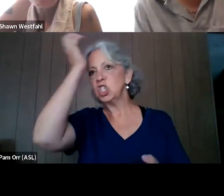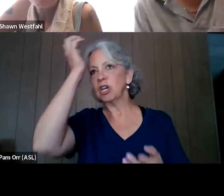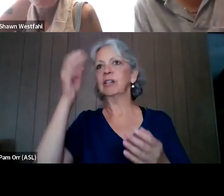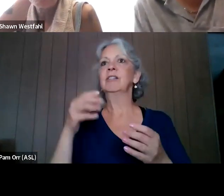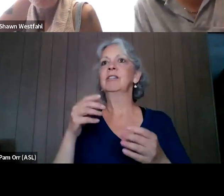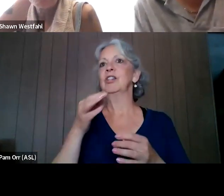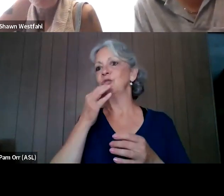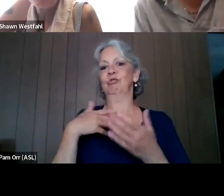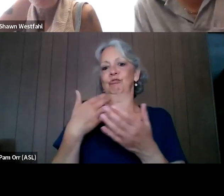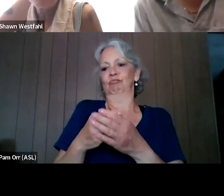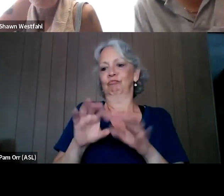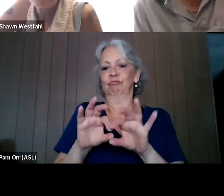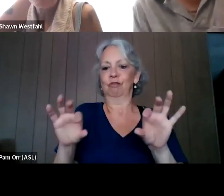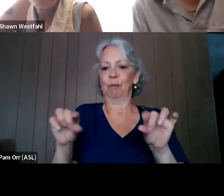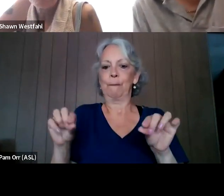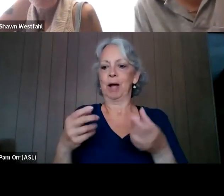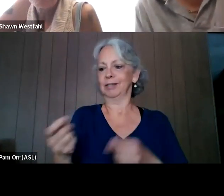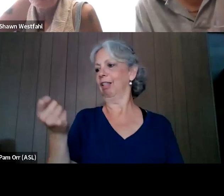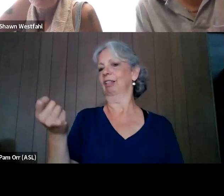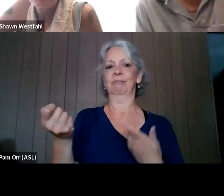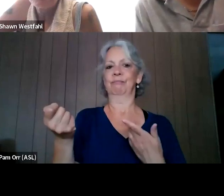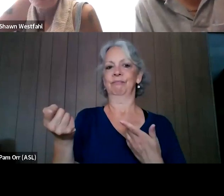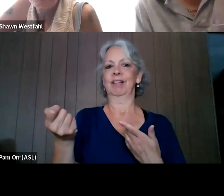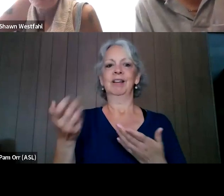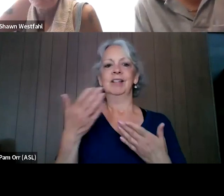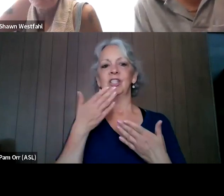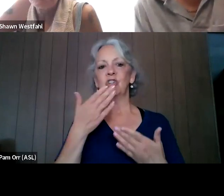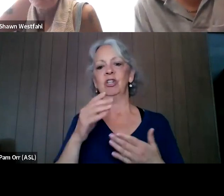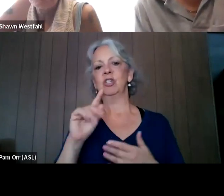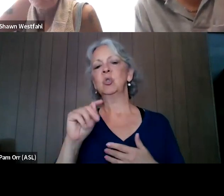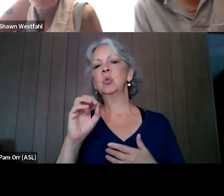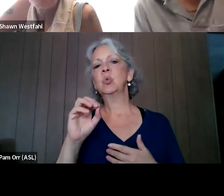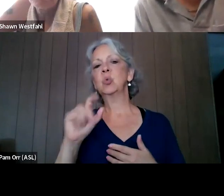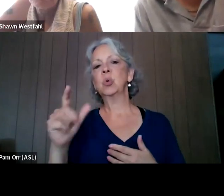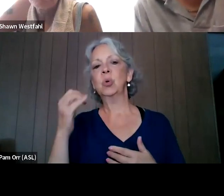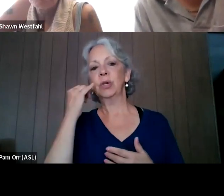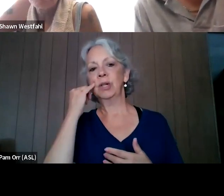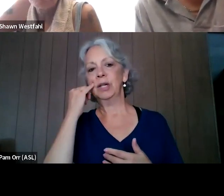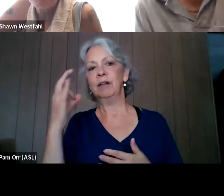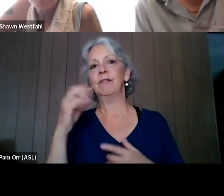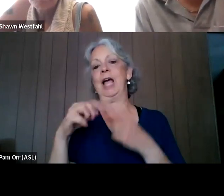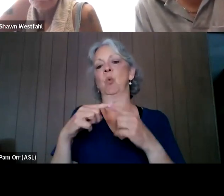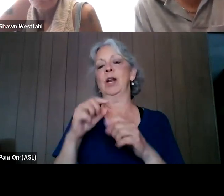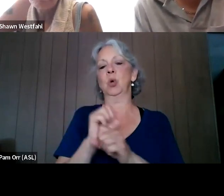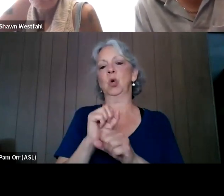you know, they're a great tool to have when they work but you just cannot rely on them,